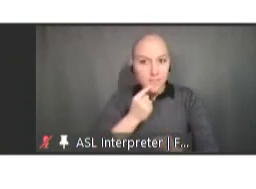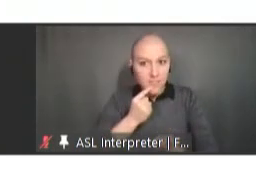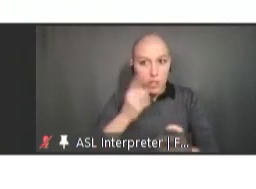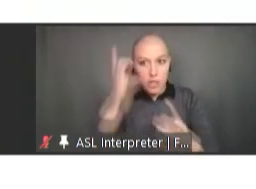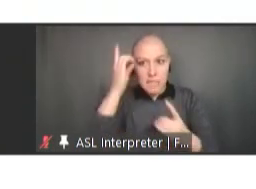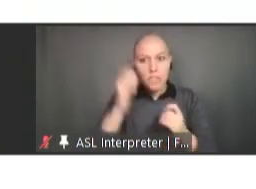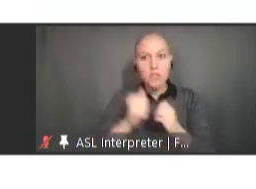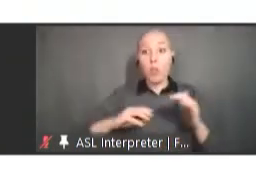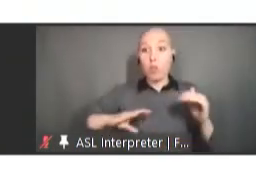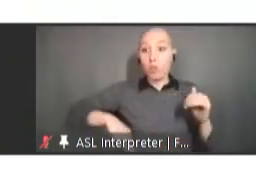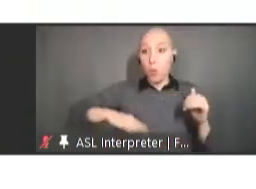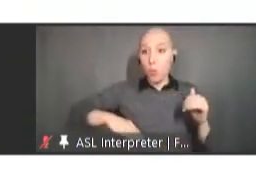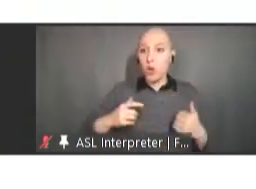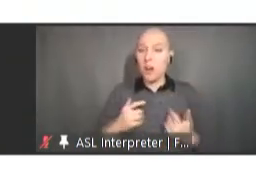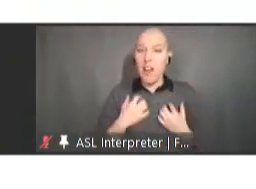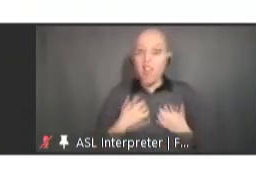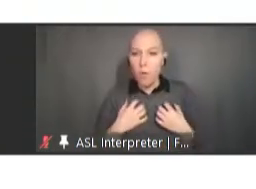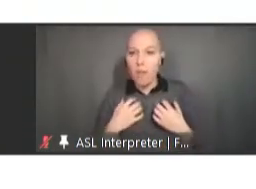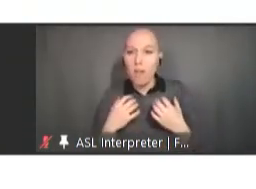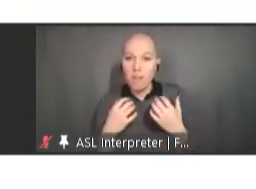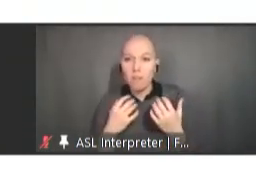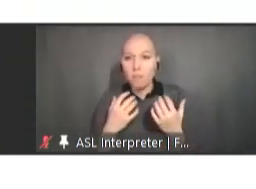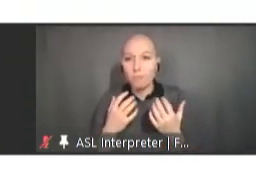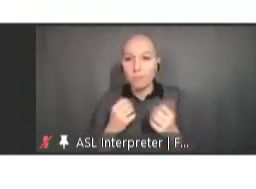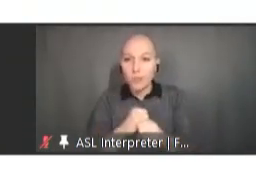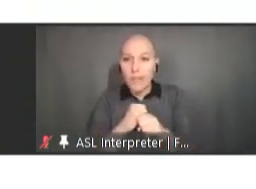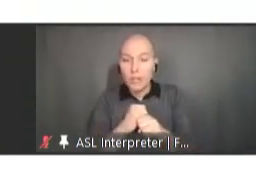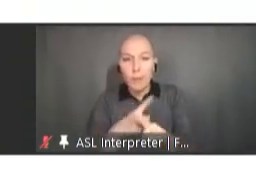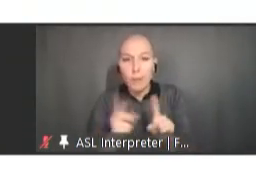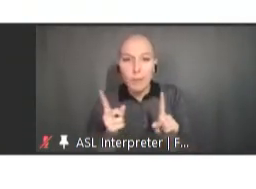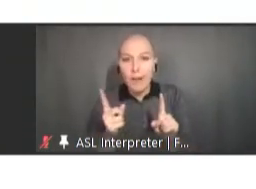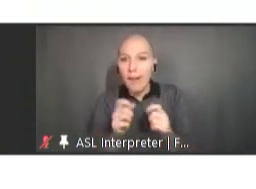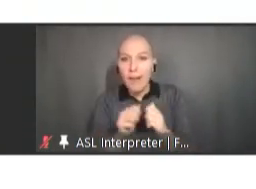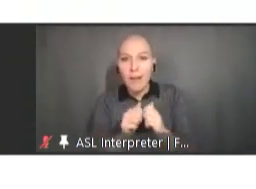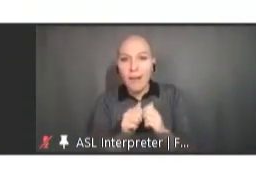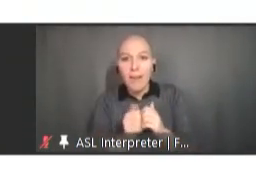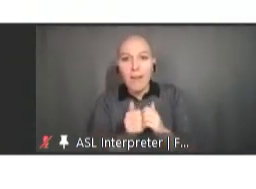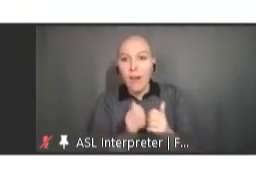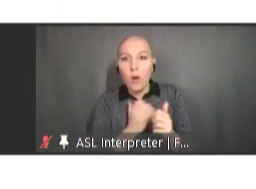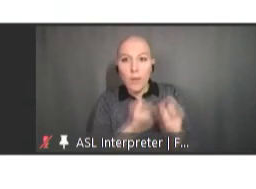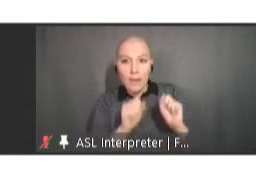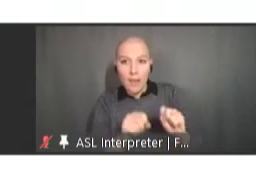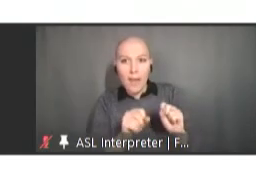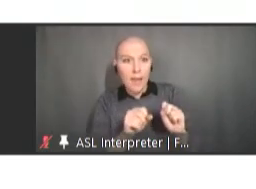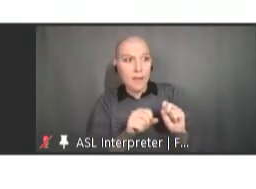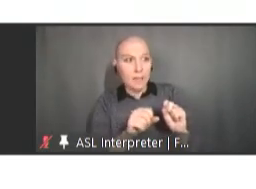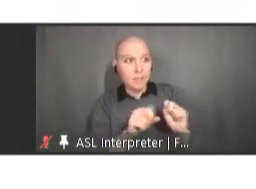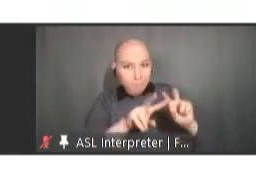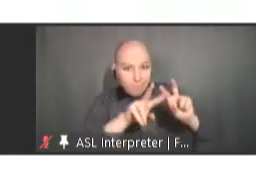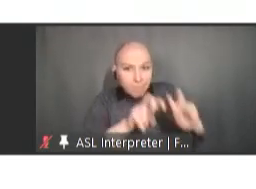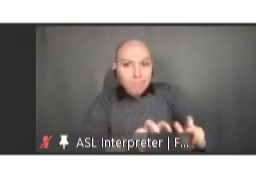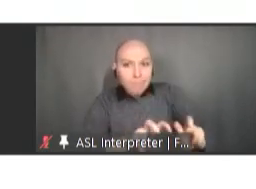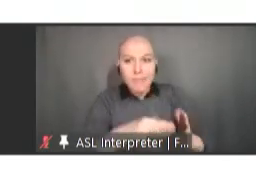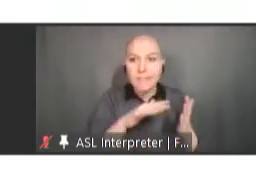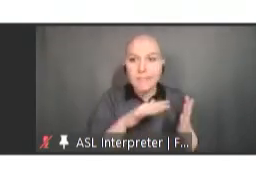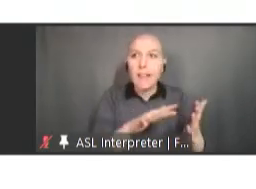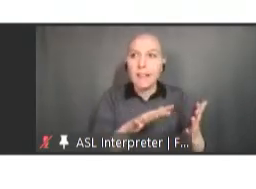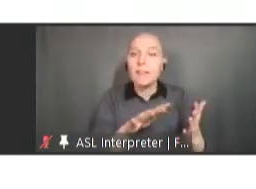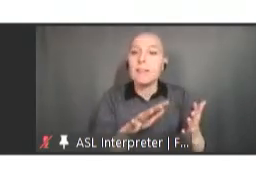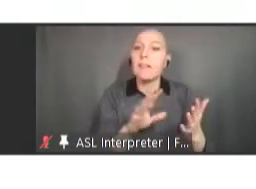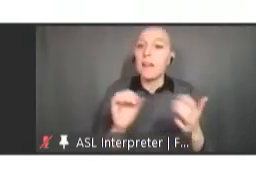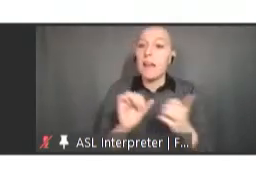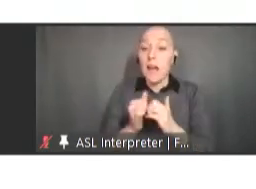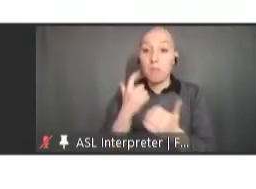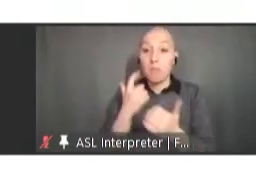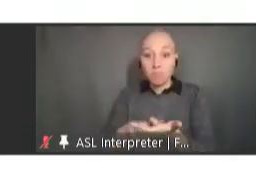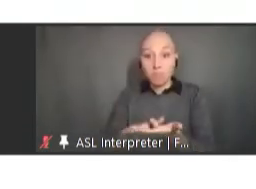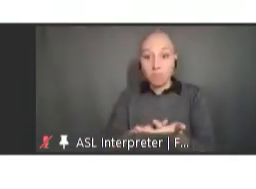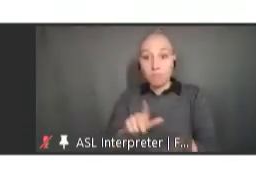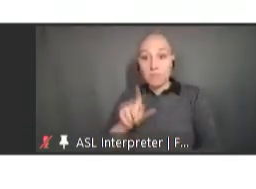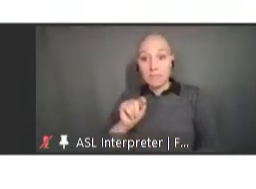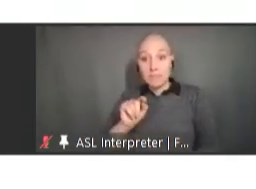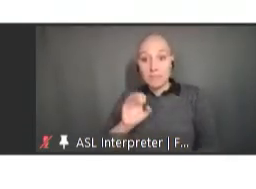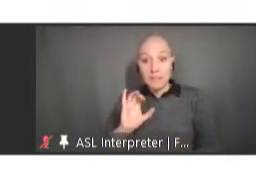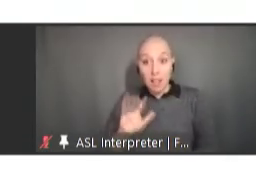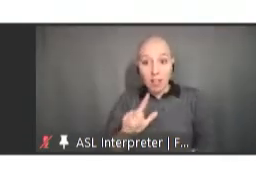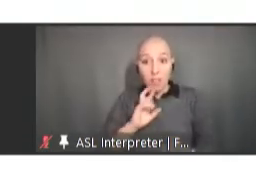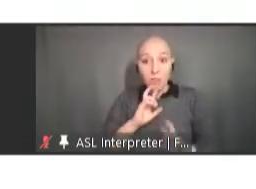But how we can really study that and on how we can detect T cell responses on a population basis or